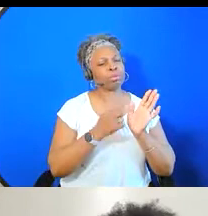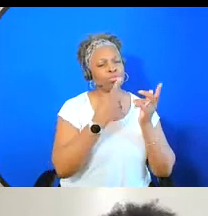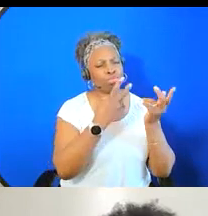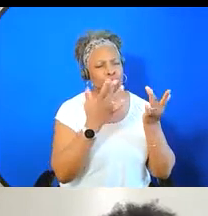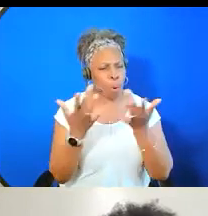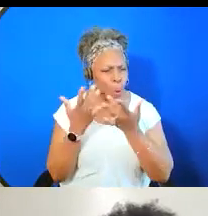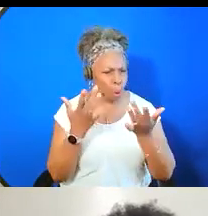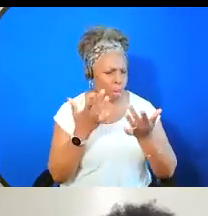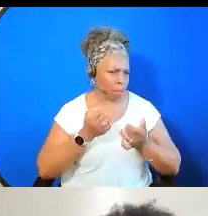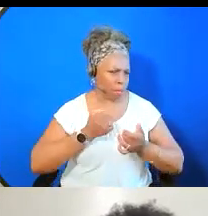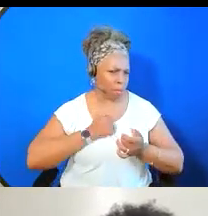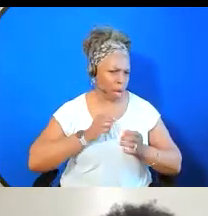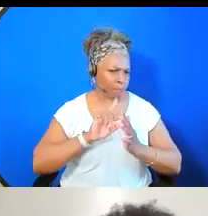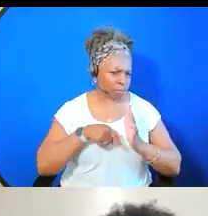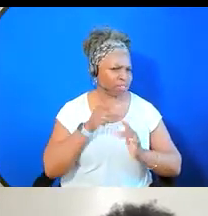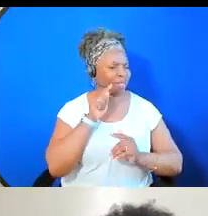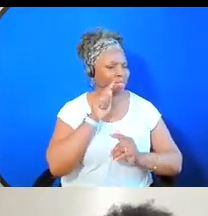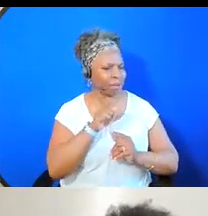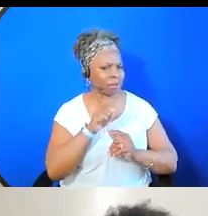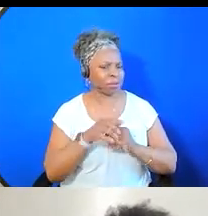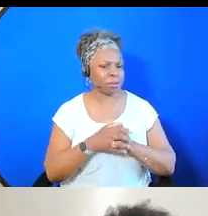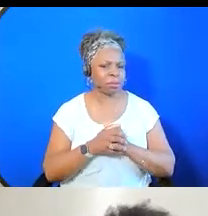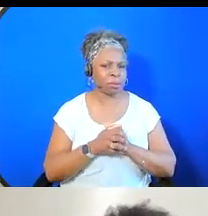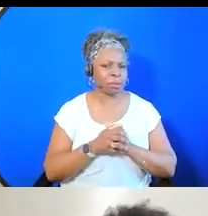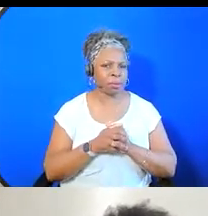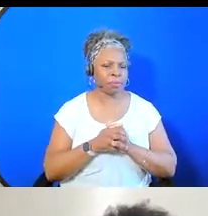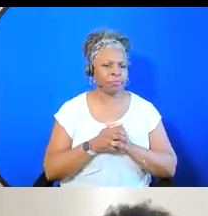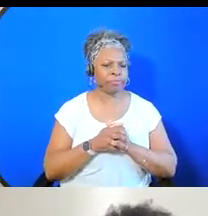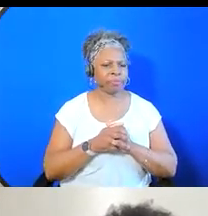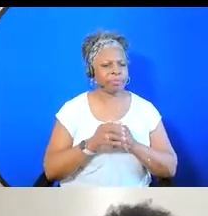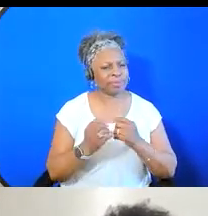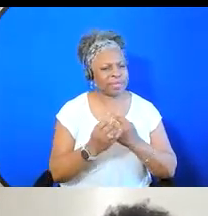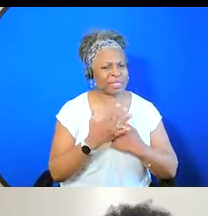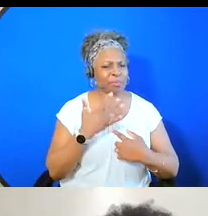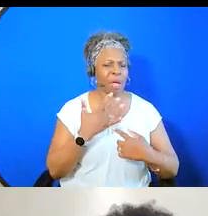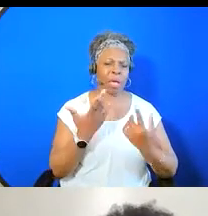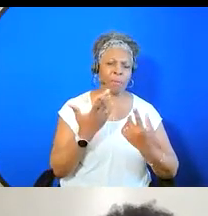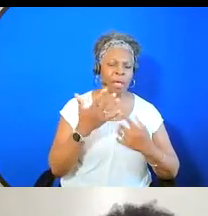And of course, that is inspired by poet and philosopher Édouard Glissant.